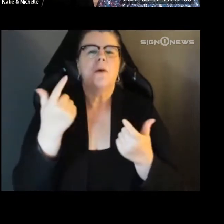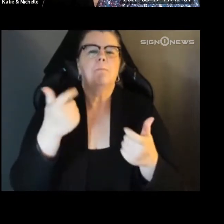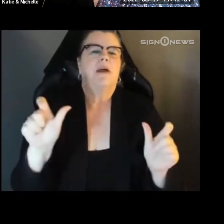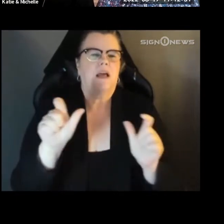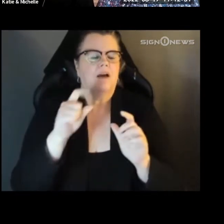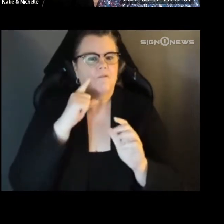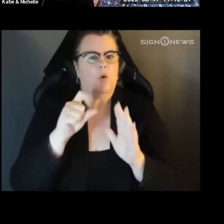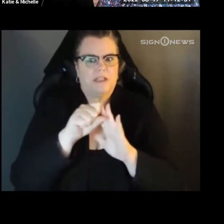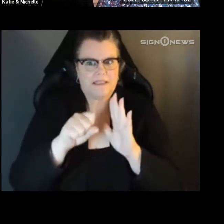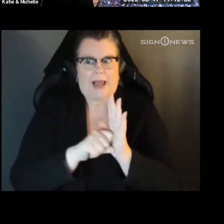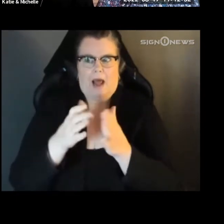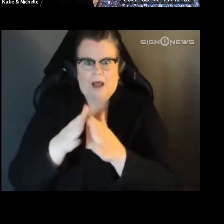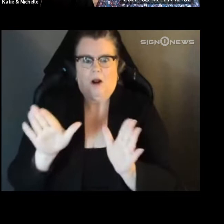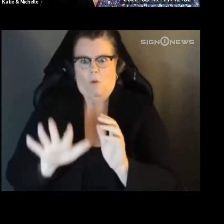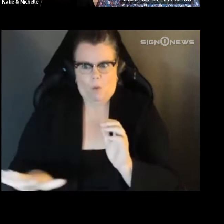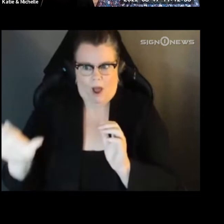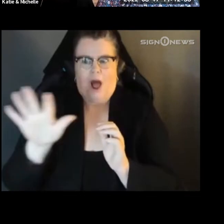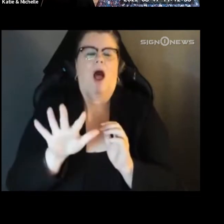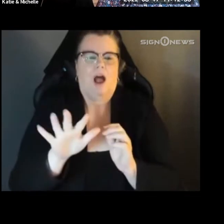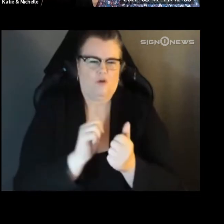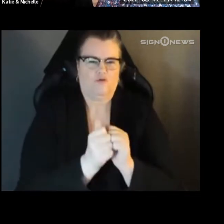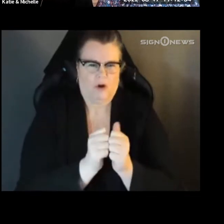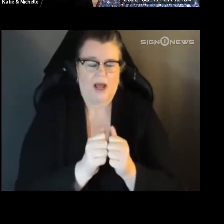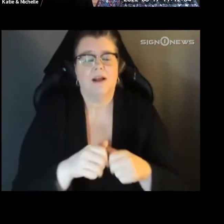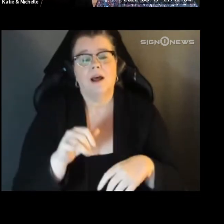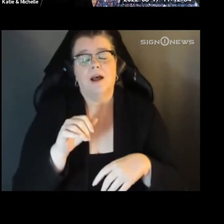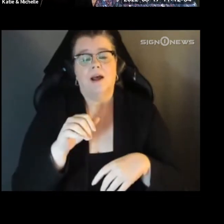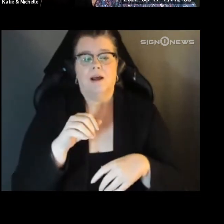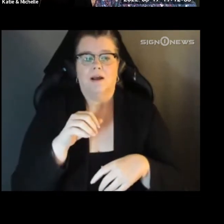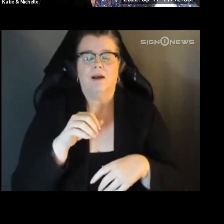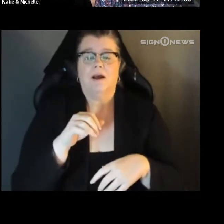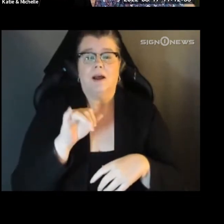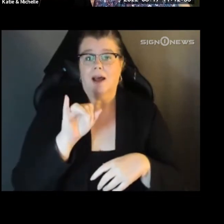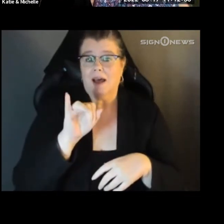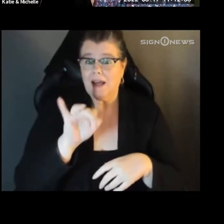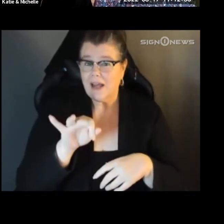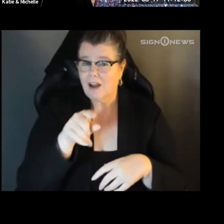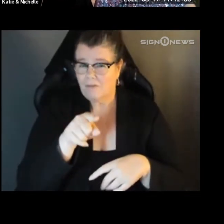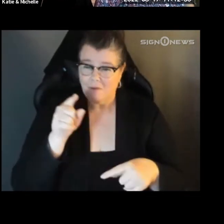all of them if you're further outside of Atlanta you might not have some of your local races yet